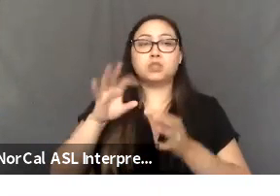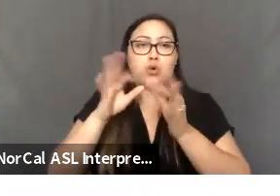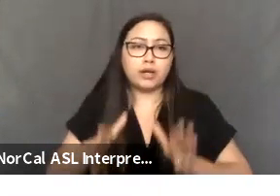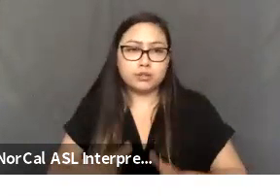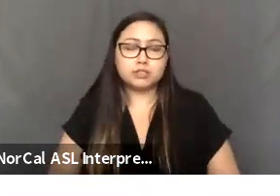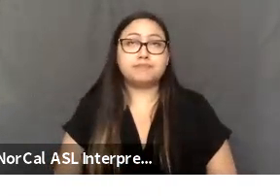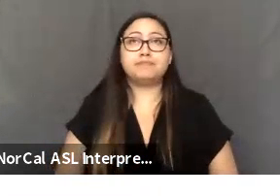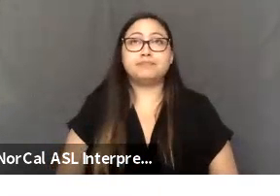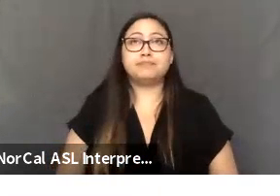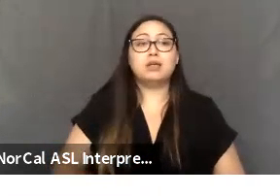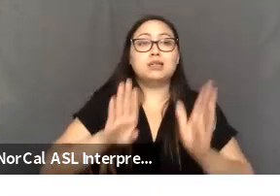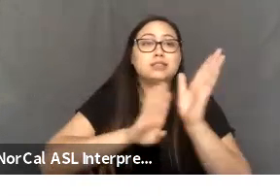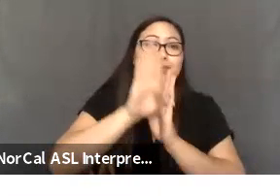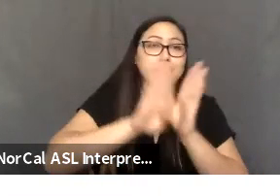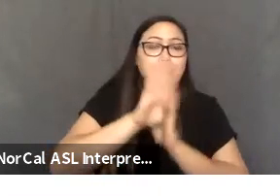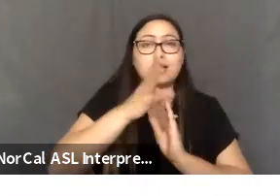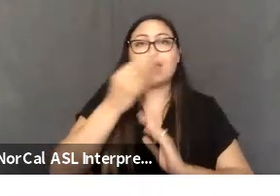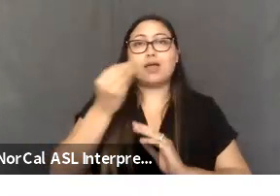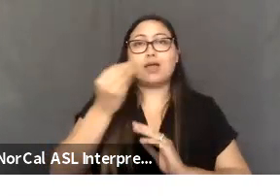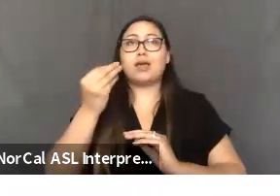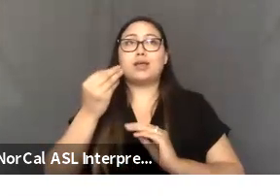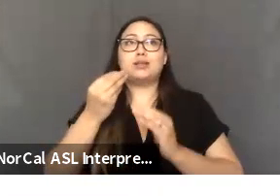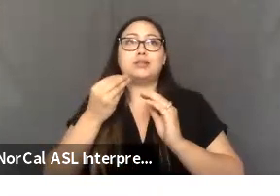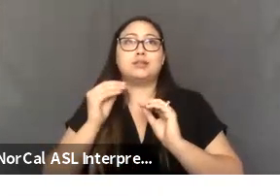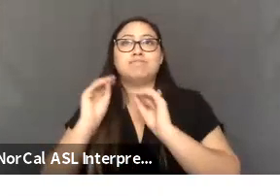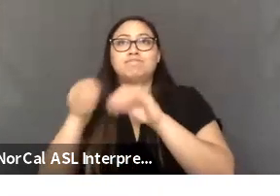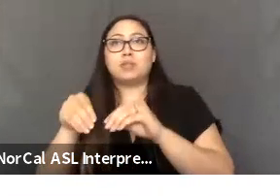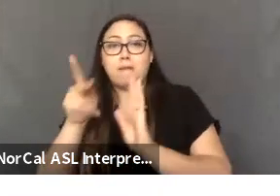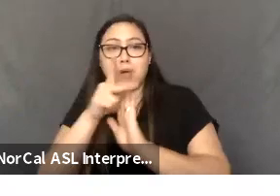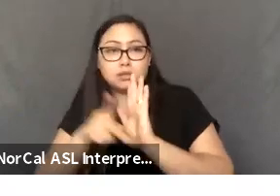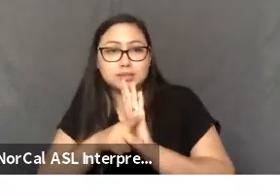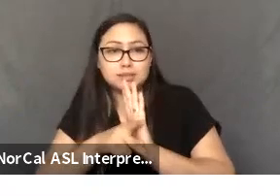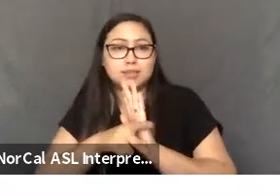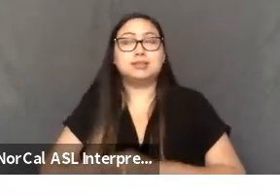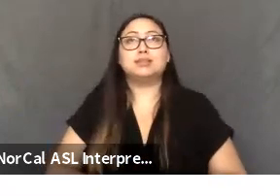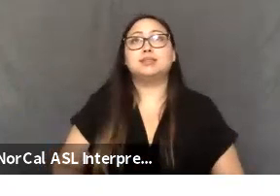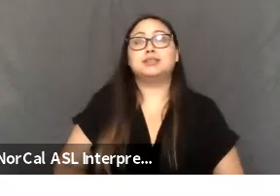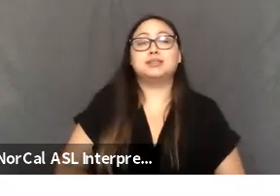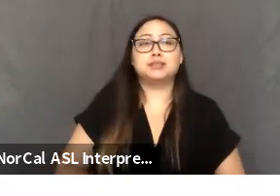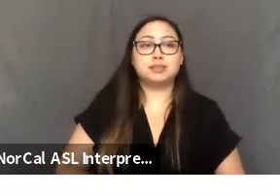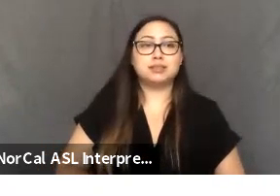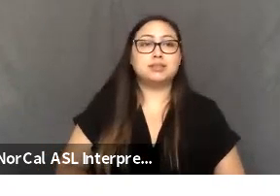like developing and implementing policies and procedures. Responding to patient requests and